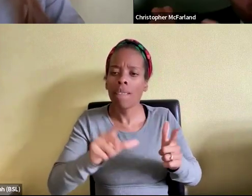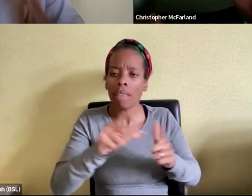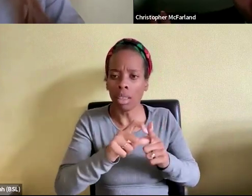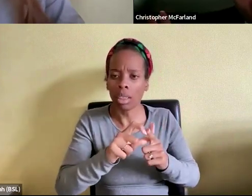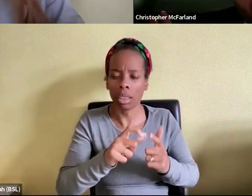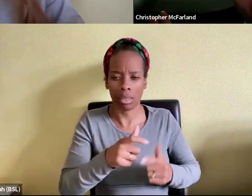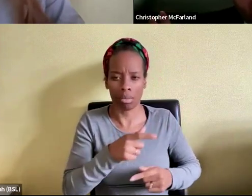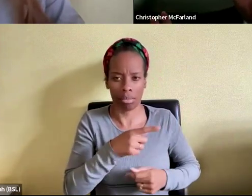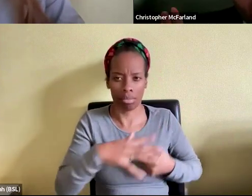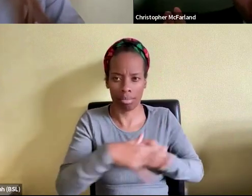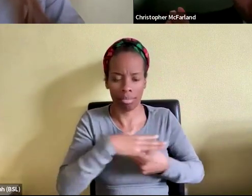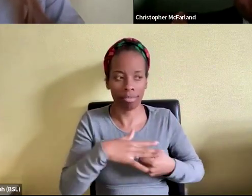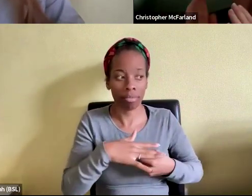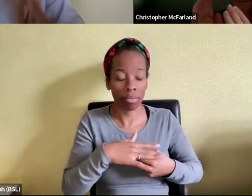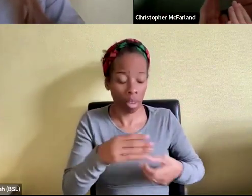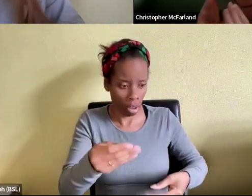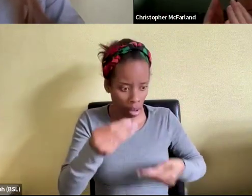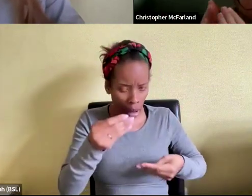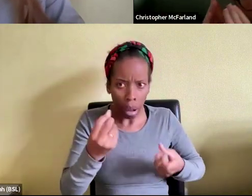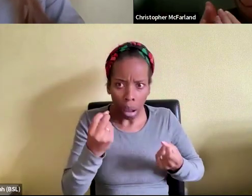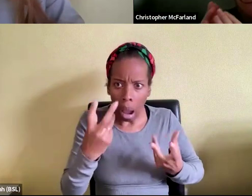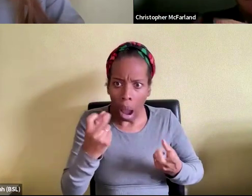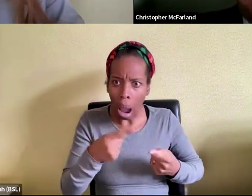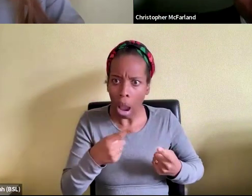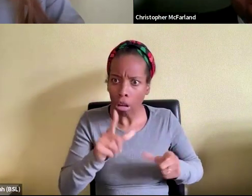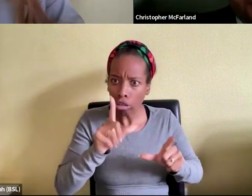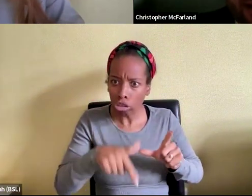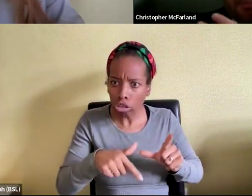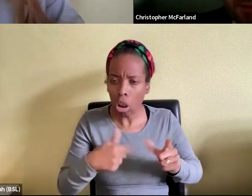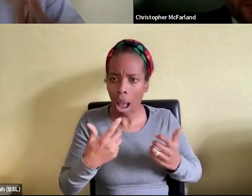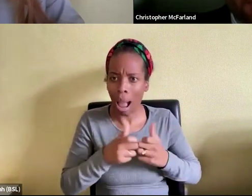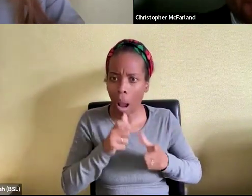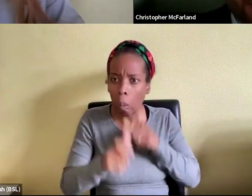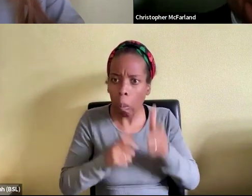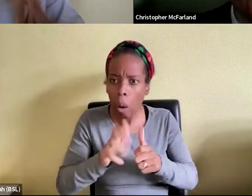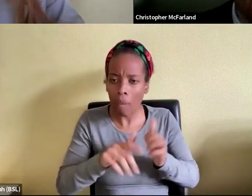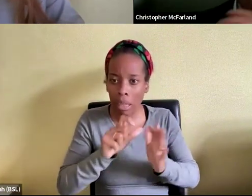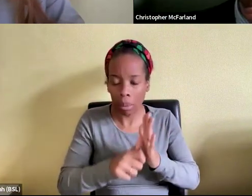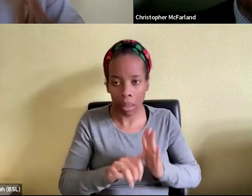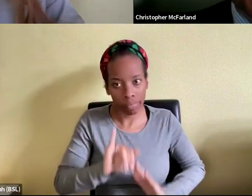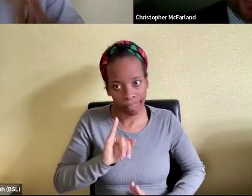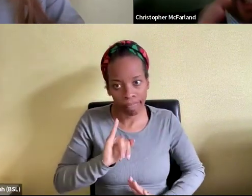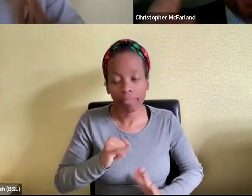So don't hesitate to ask for internal correspondence, but yet you wanna focus as much as you can both for your own benefit and to avoid hitting